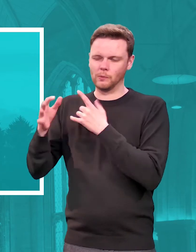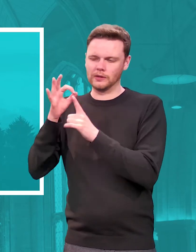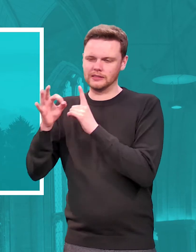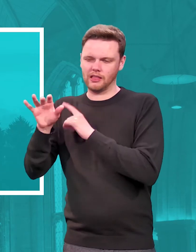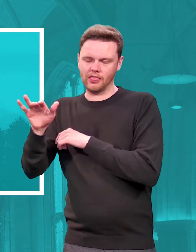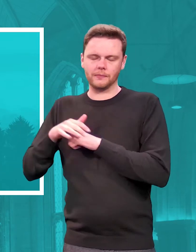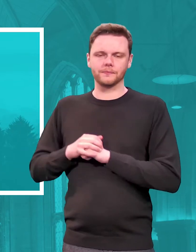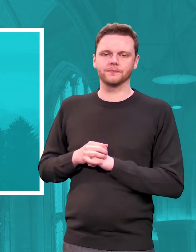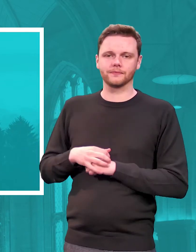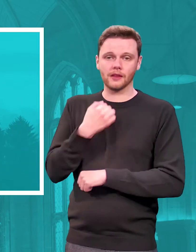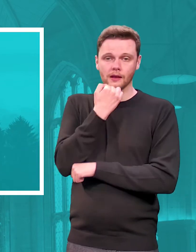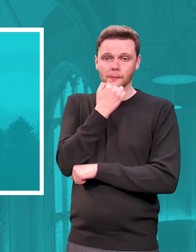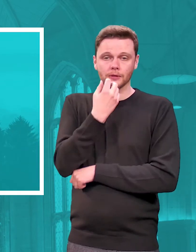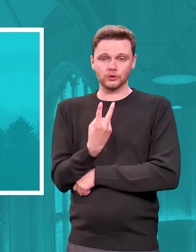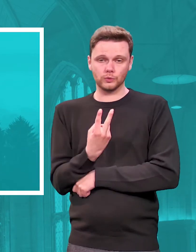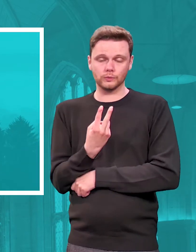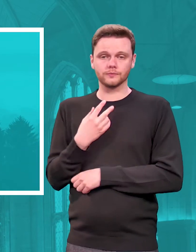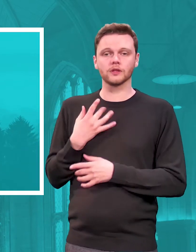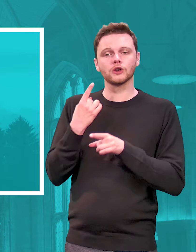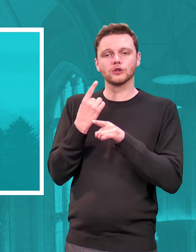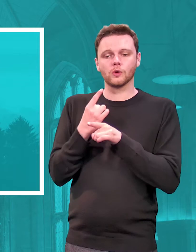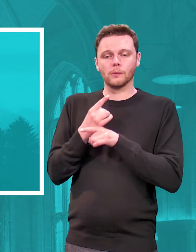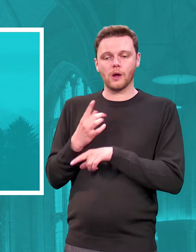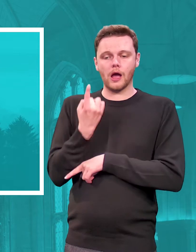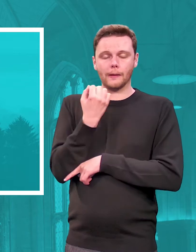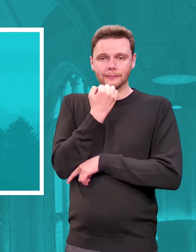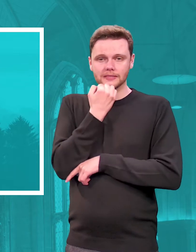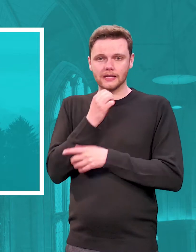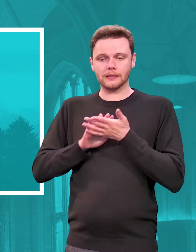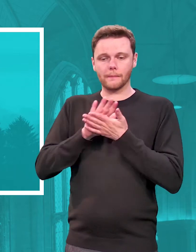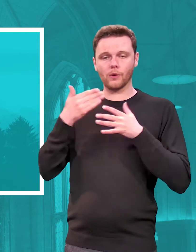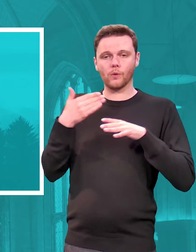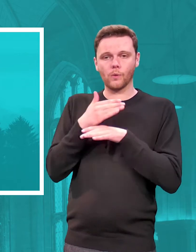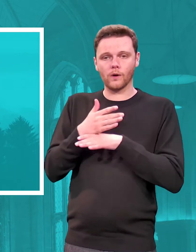The second section offers an update on work on a new Church Courts Act,